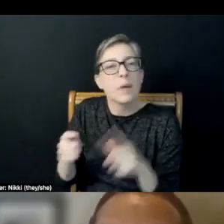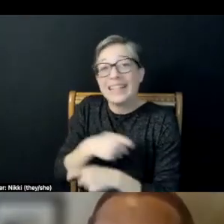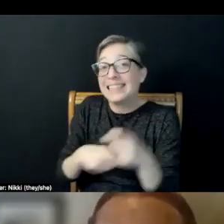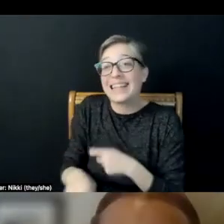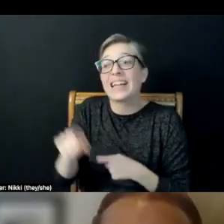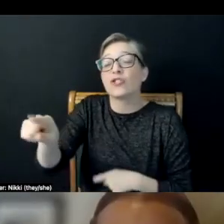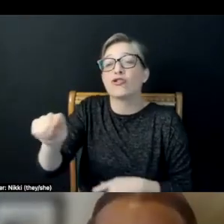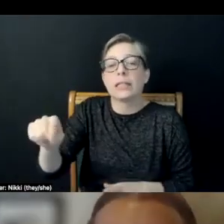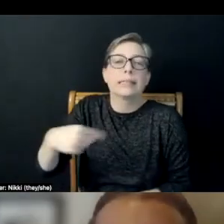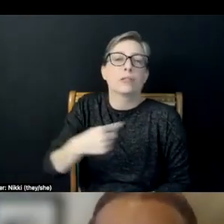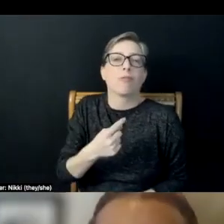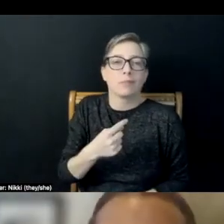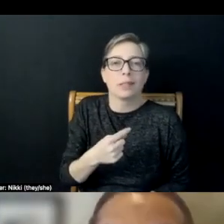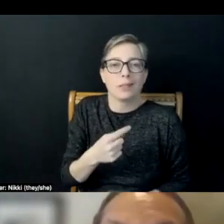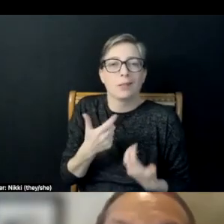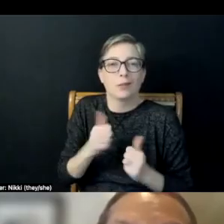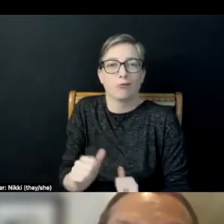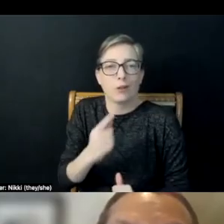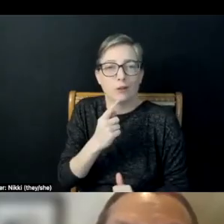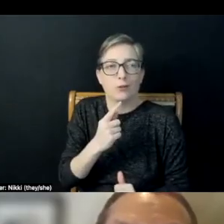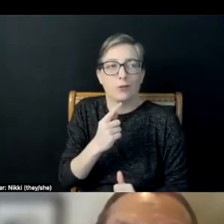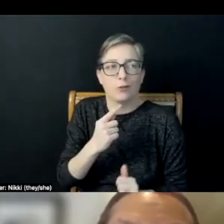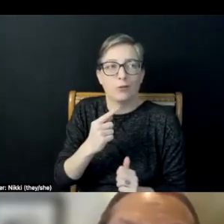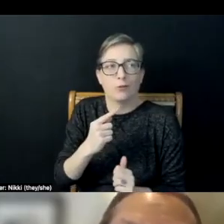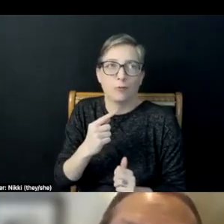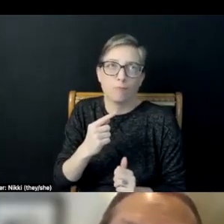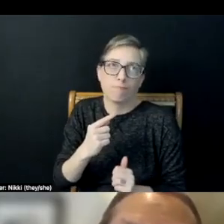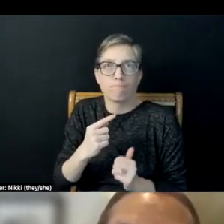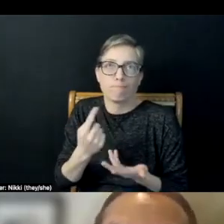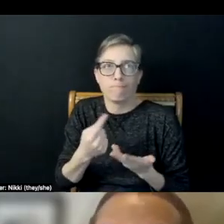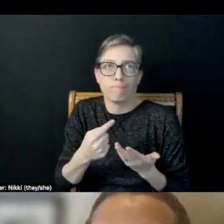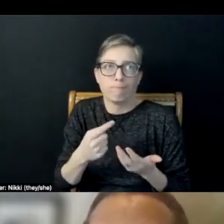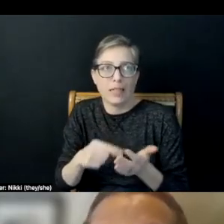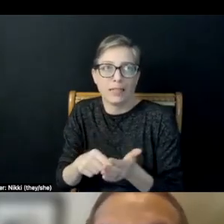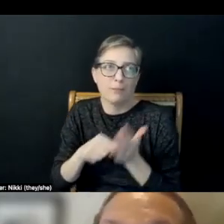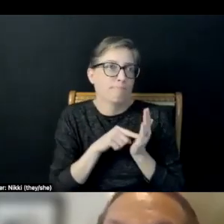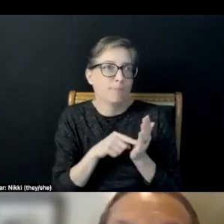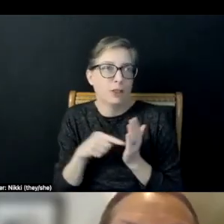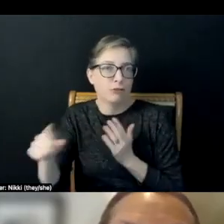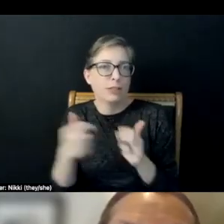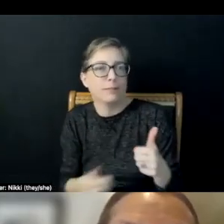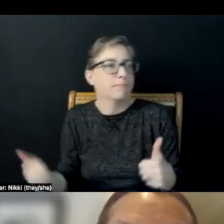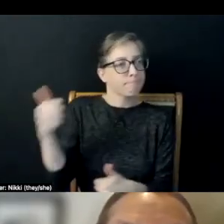Now fortunately, I knew the attending for NICU, we knew how processes work,